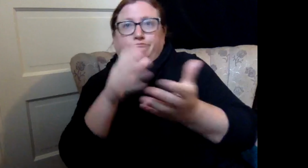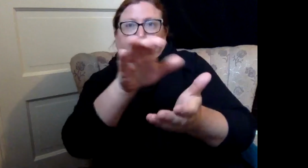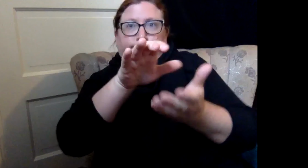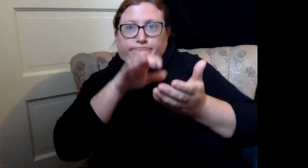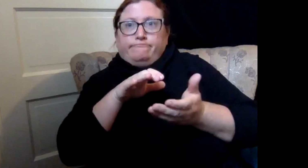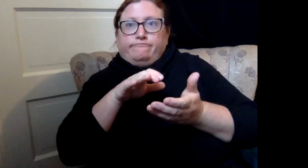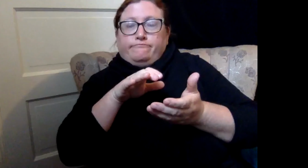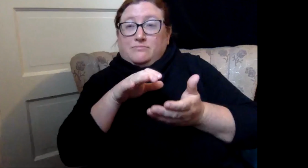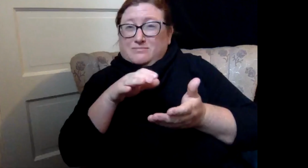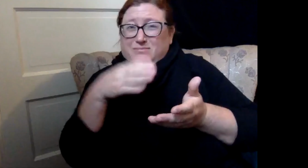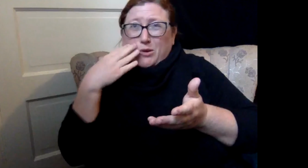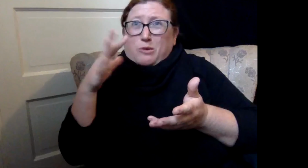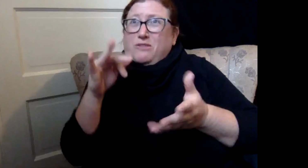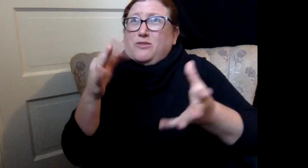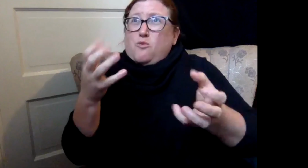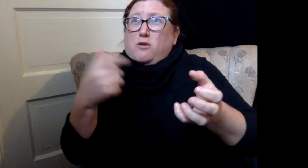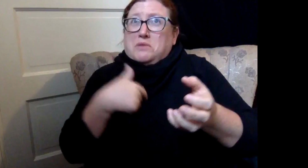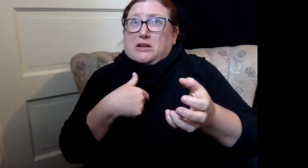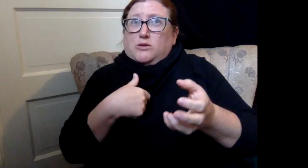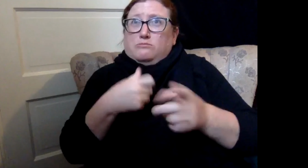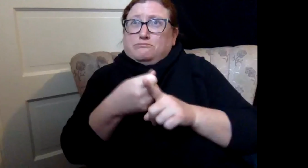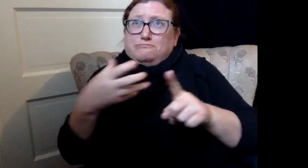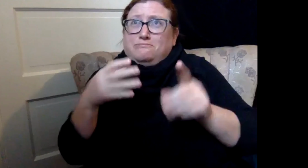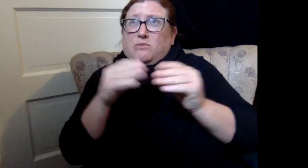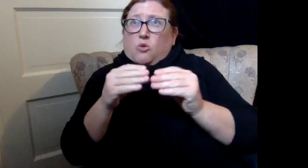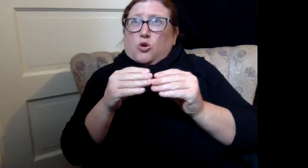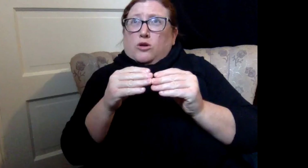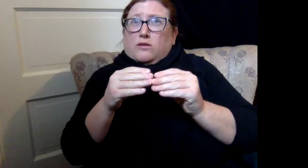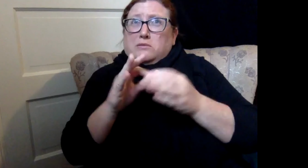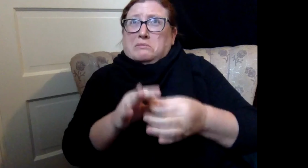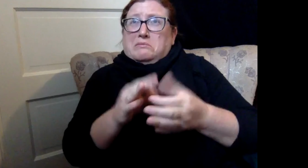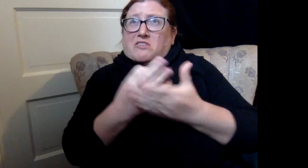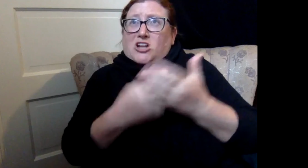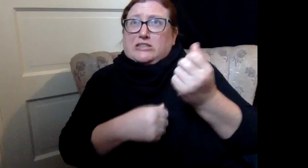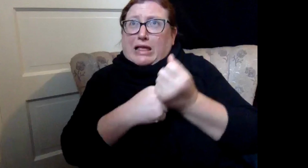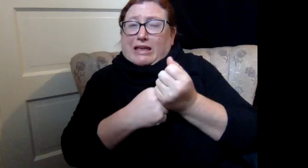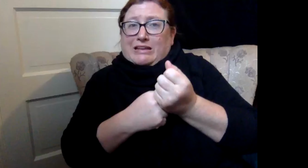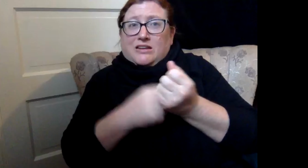refunds.